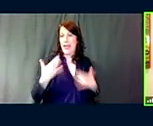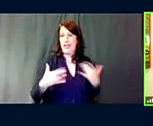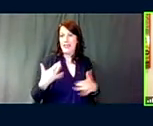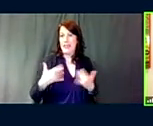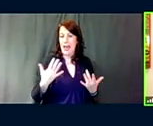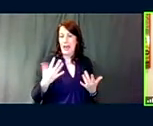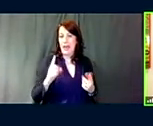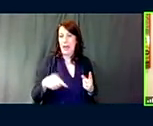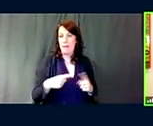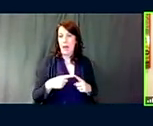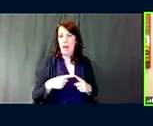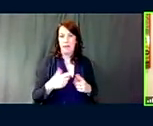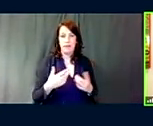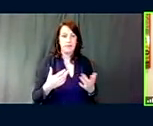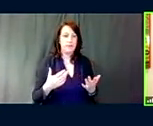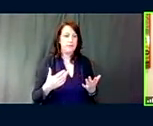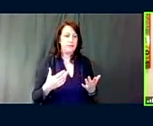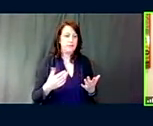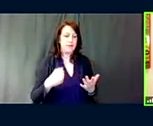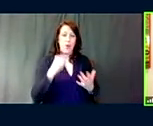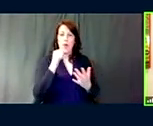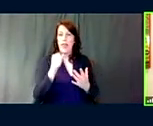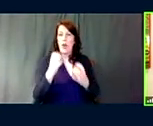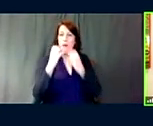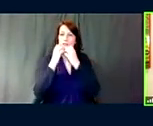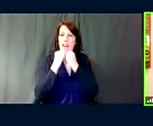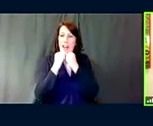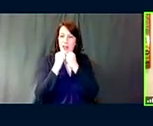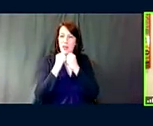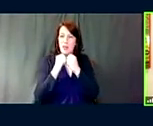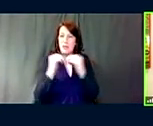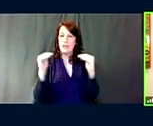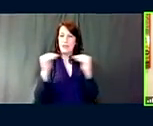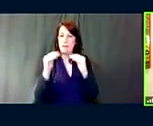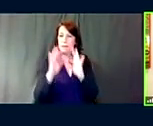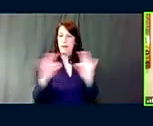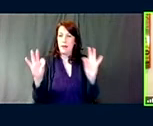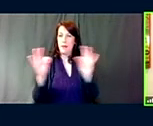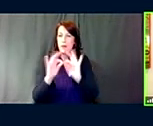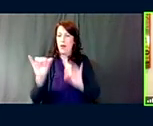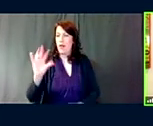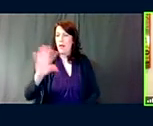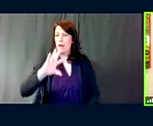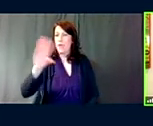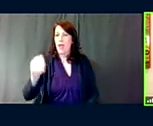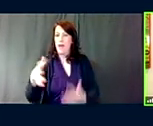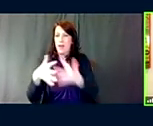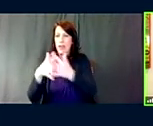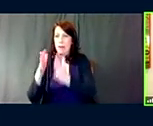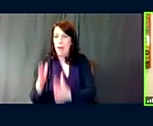COMMUNITIES AREN'T NECESSARILY THAT EXCITED ABOUT -- THEY DON'T VALUE IT AS IMPORTANT AS LET'S